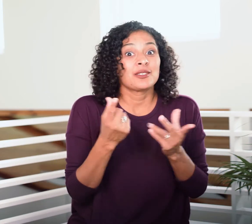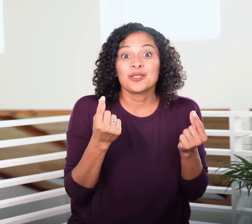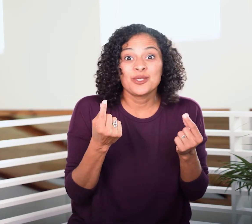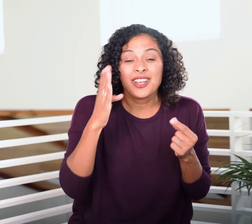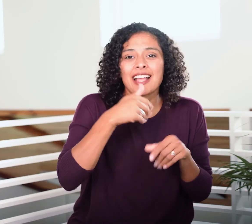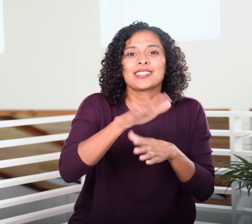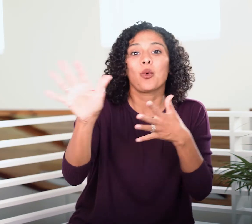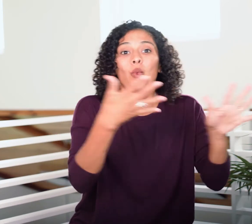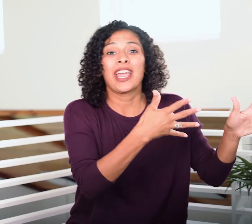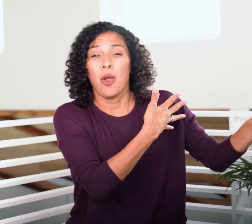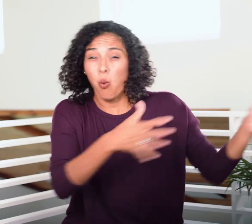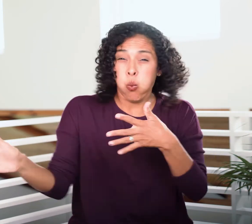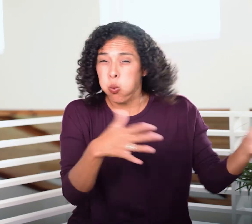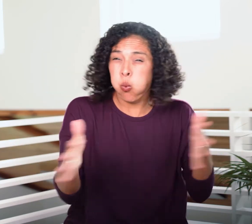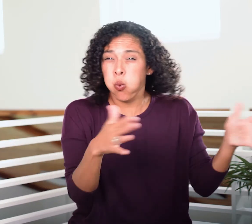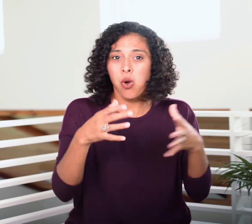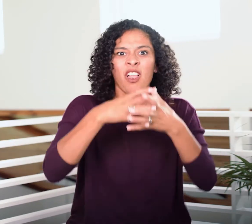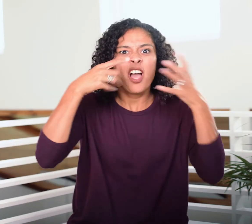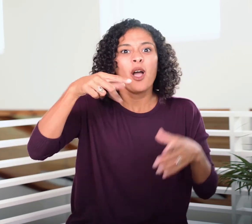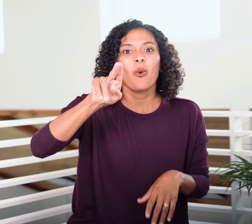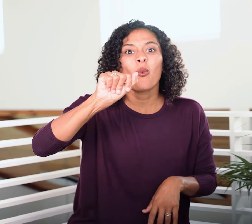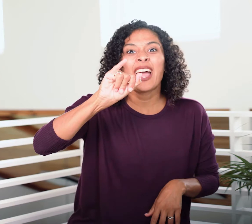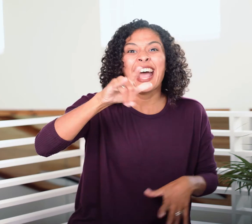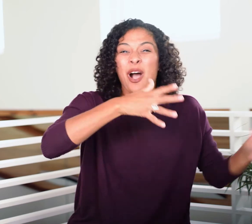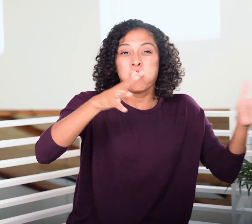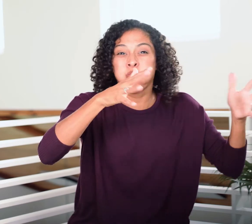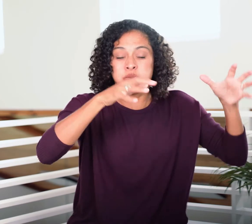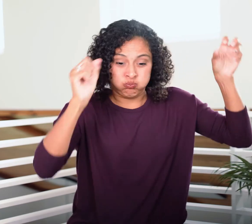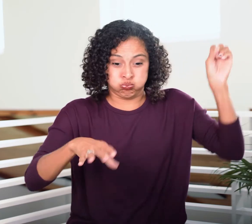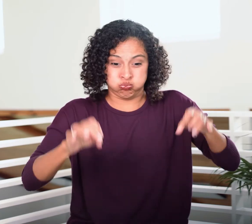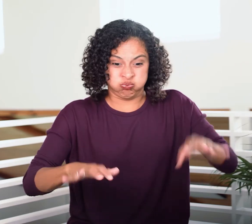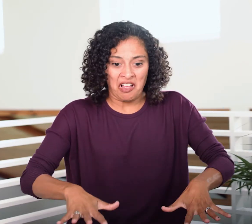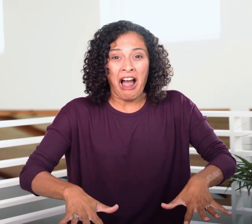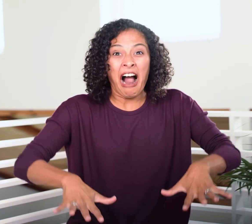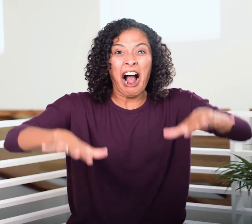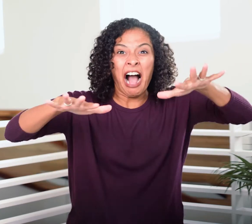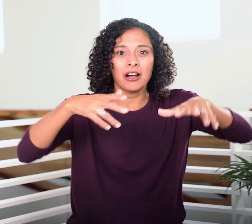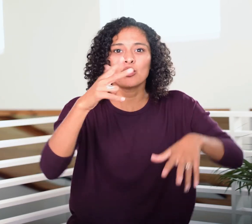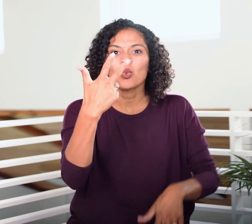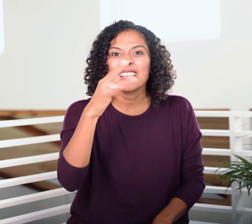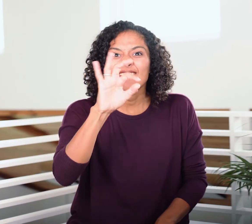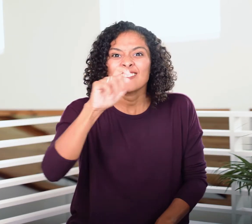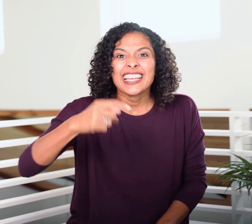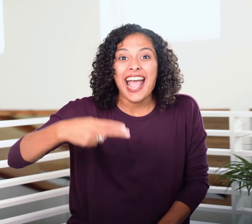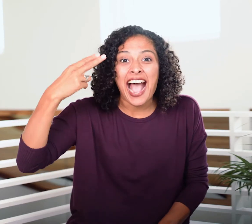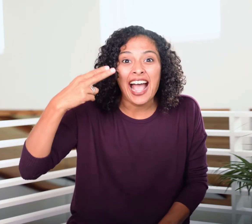He brings a wind that blows so much quail into the area that their dead bodies pile 3 feet high.